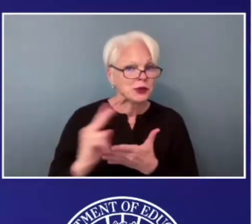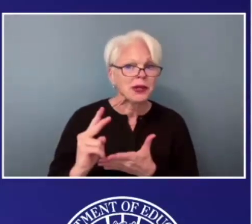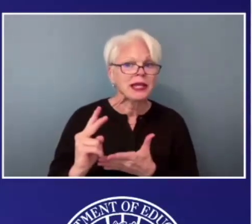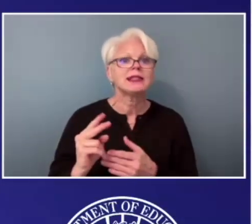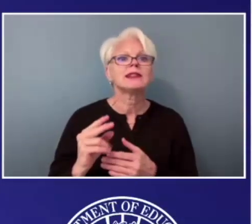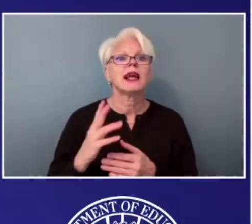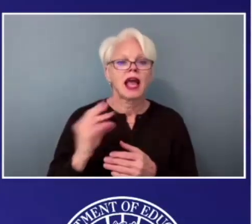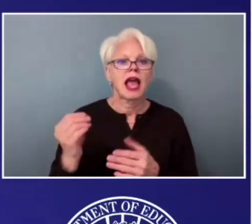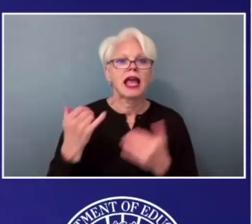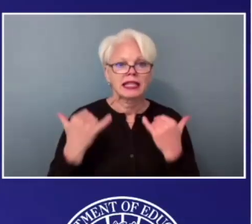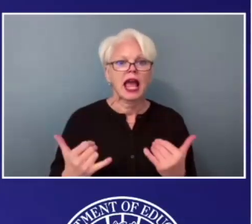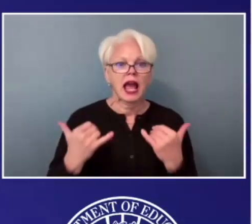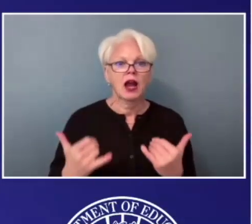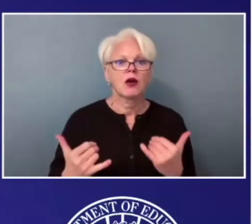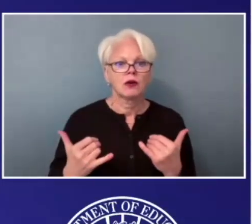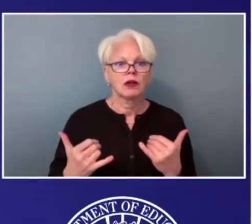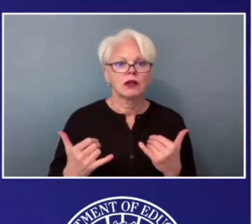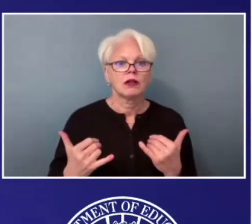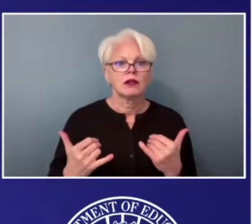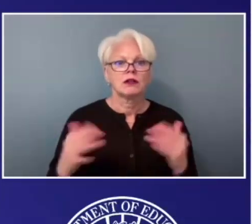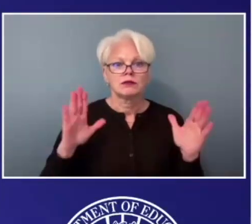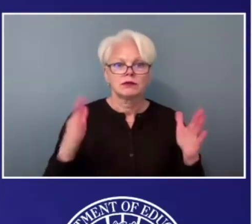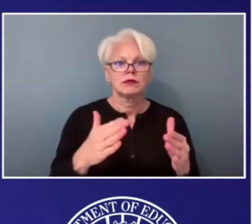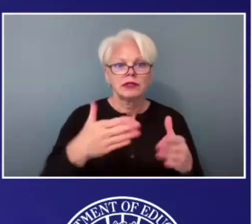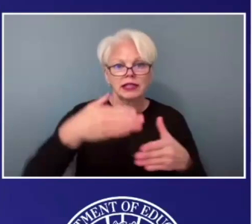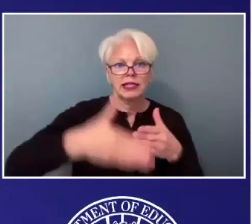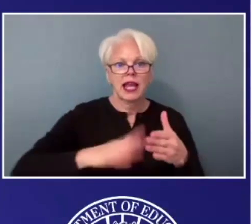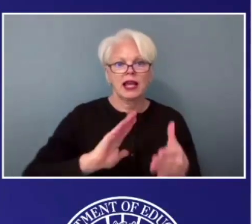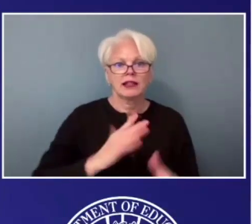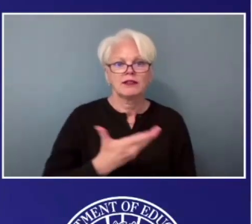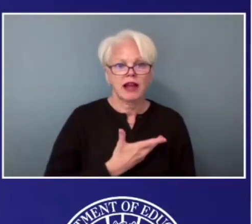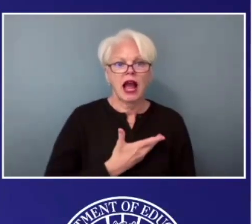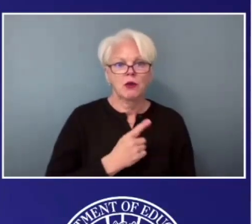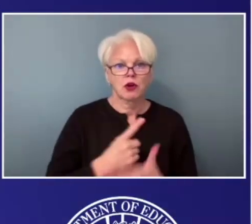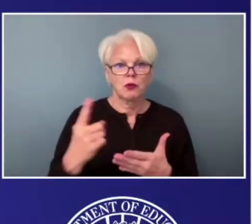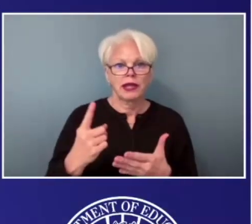and we are now gearing towards the end of our week together.